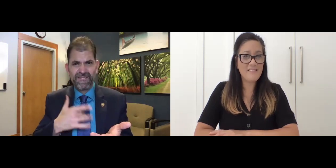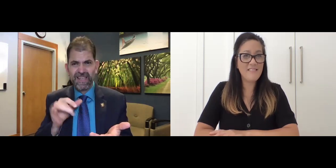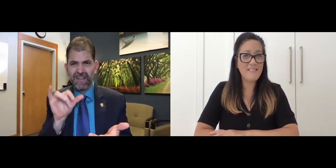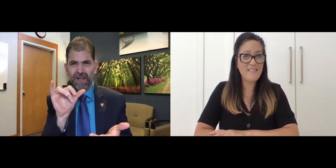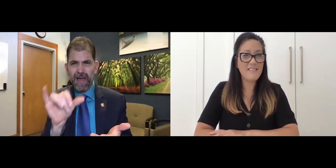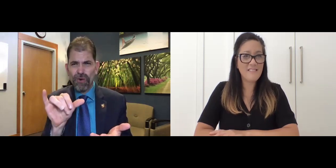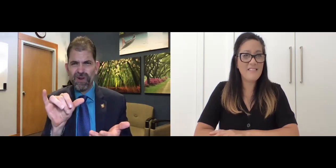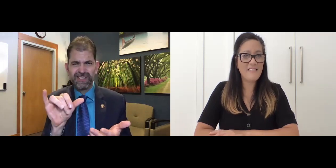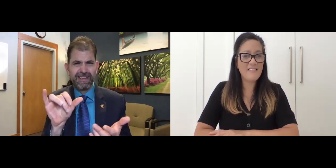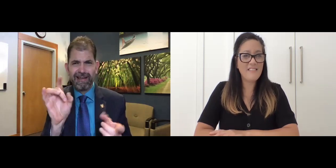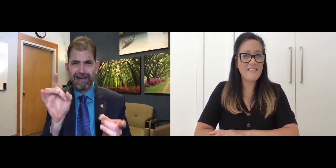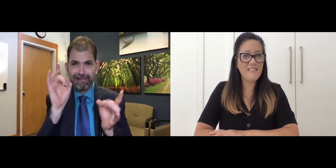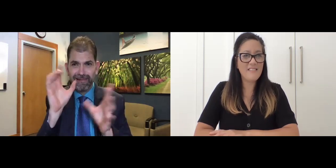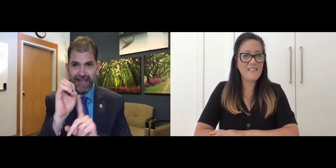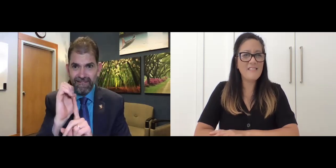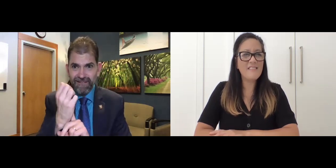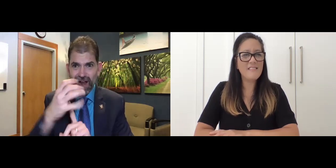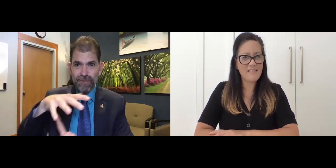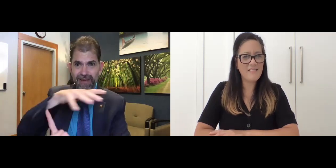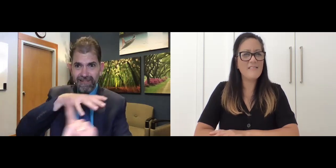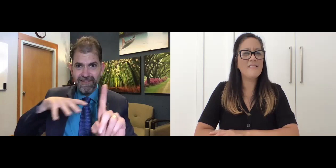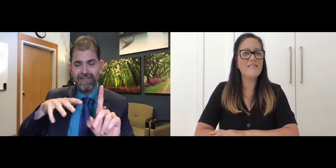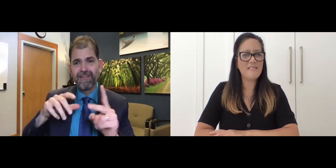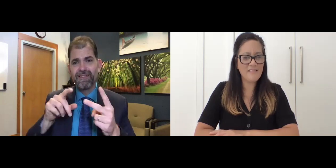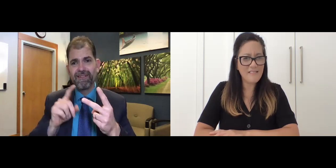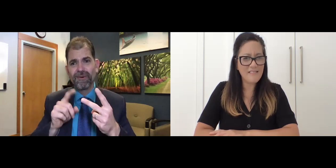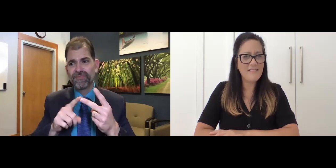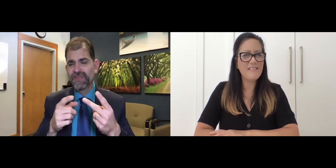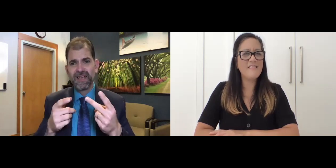would involve looking at her workplace. She knew that it was a terrible